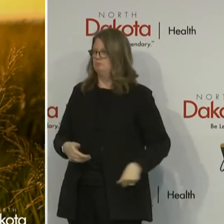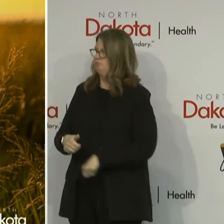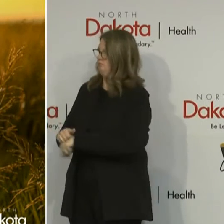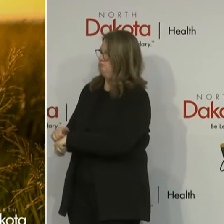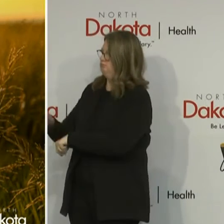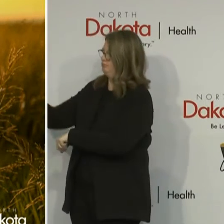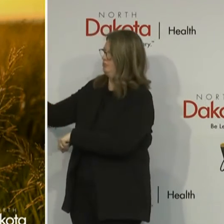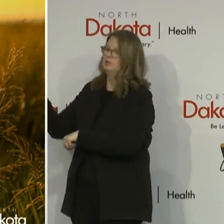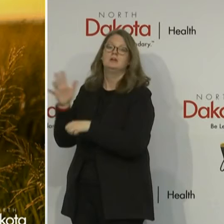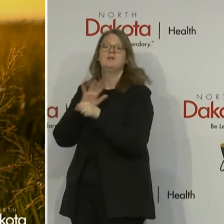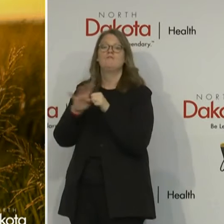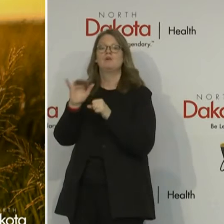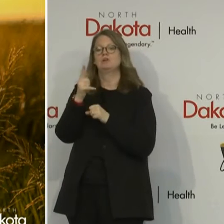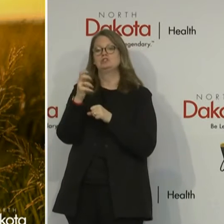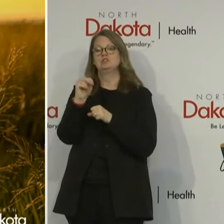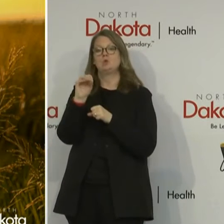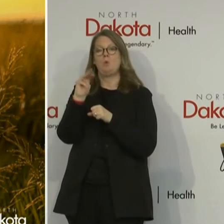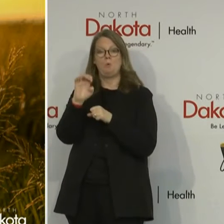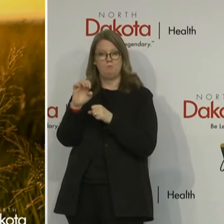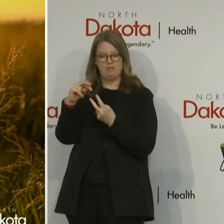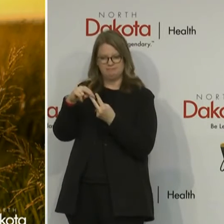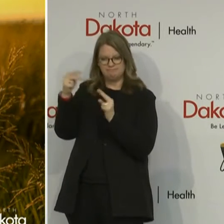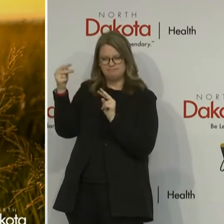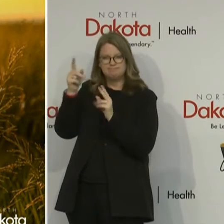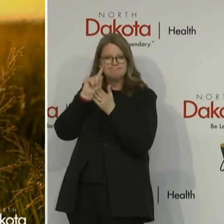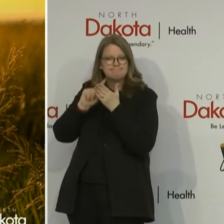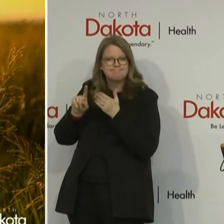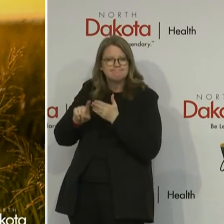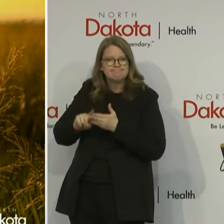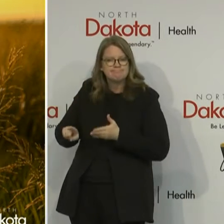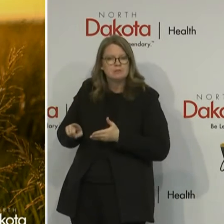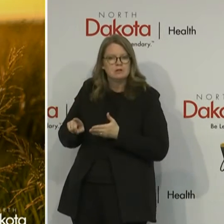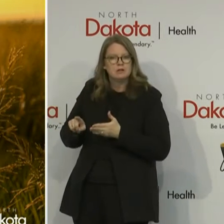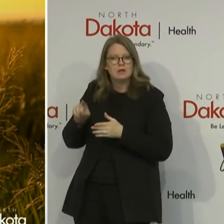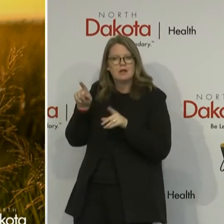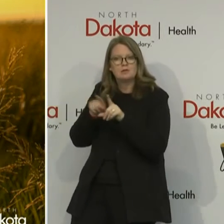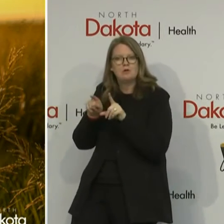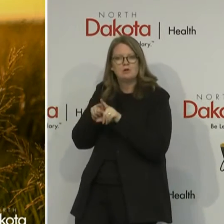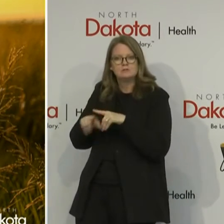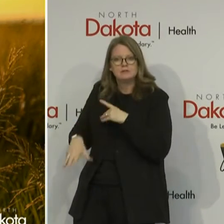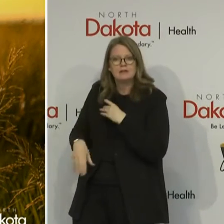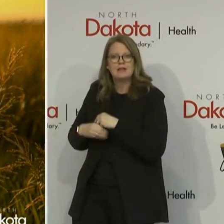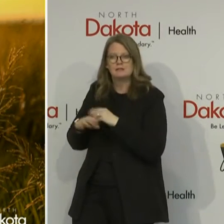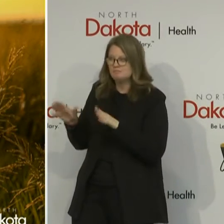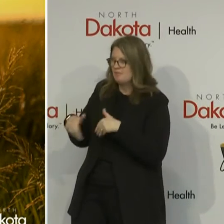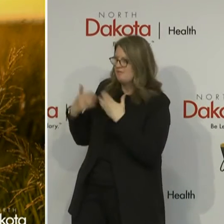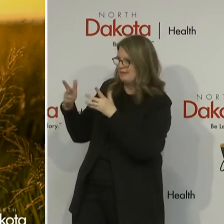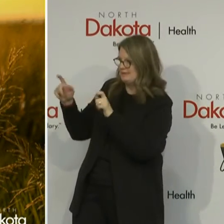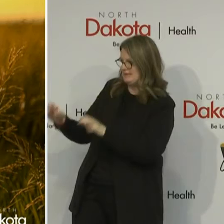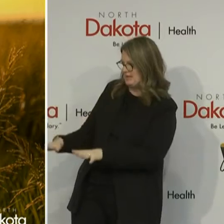SUBMITTING A RANDOM SAMPLE OF 17 OF OUR POSITIVES EVERY 2 WEEKS TO THEM.